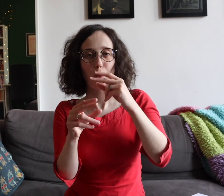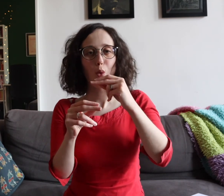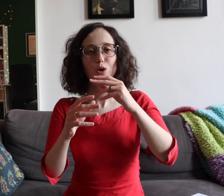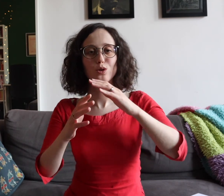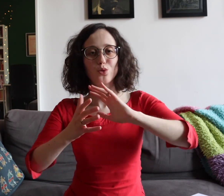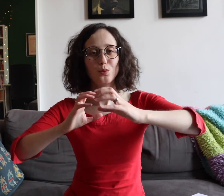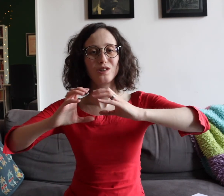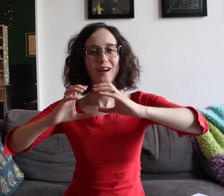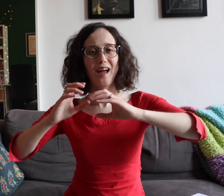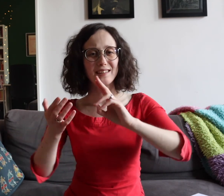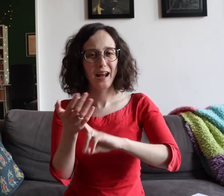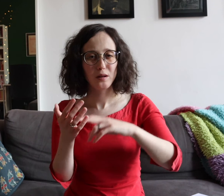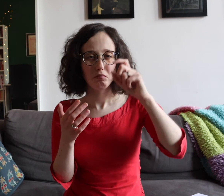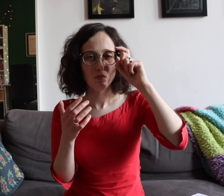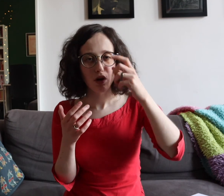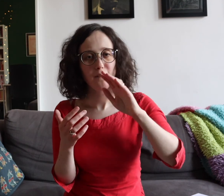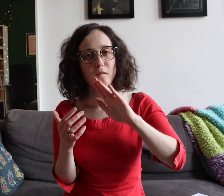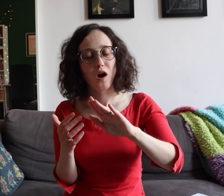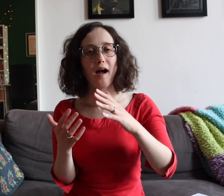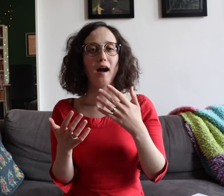communication really is difficult.